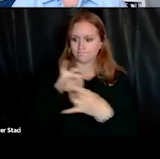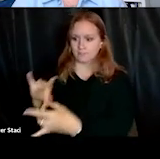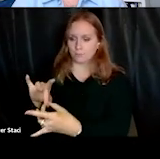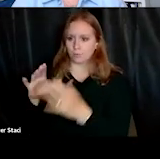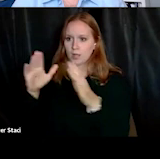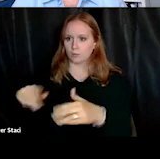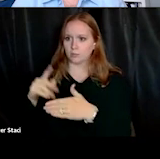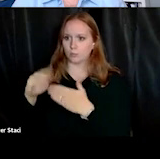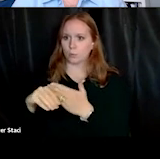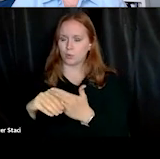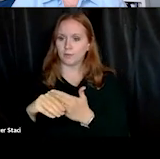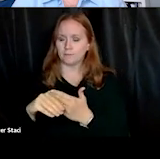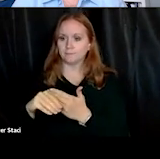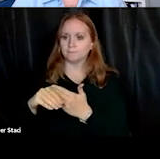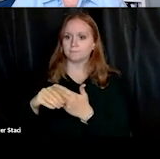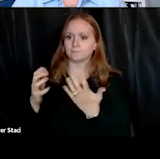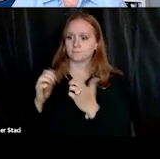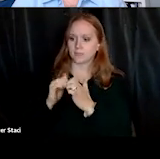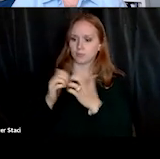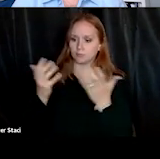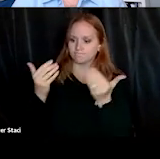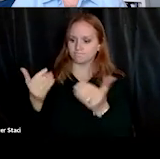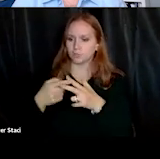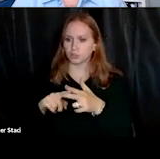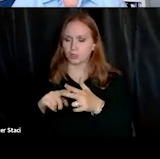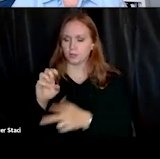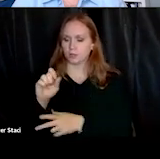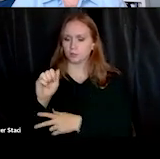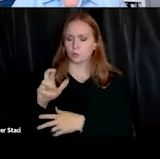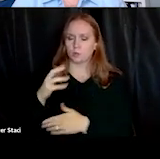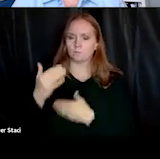to begin the SOAR process alongside the housing process.